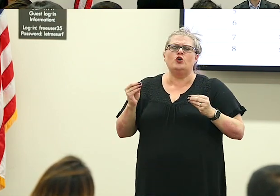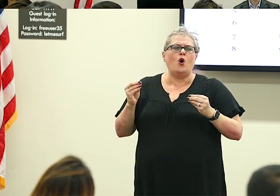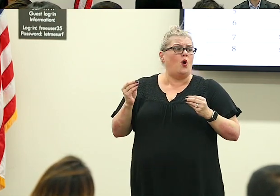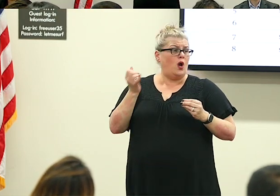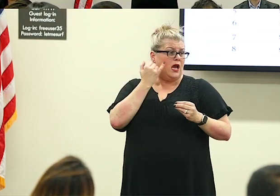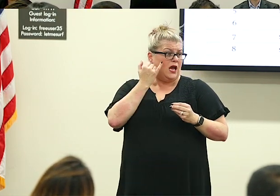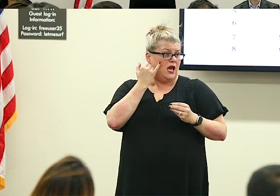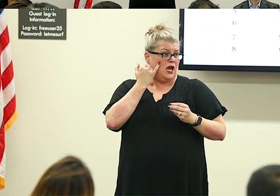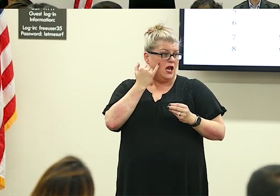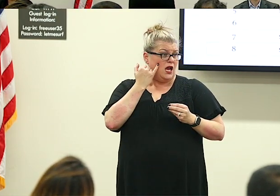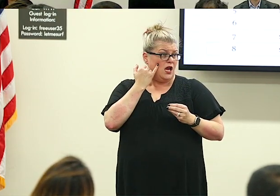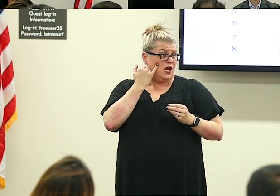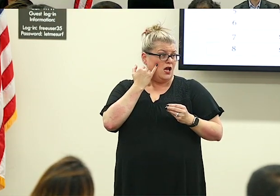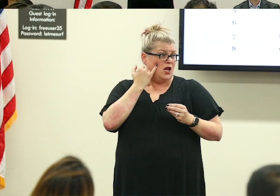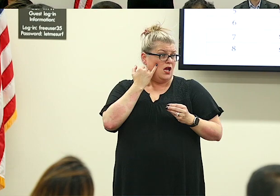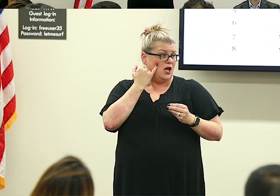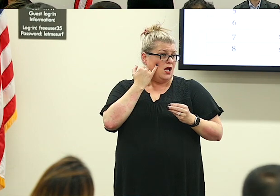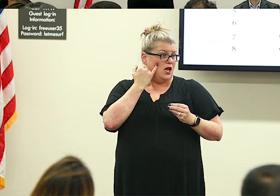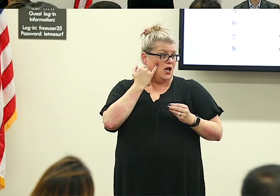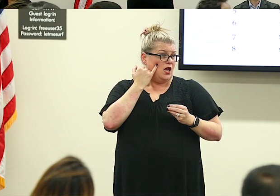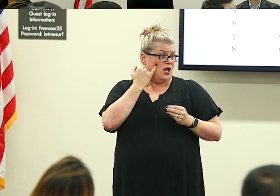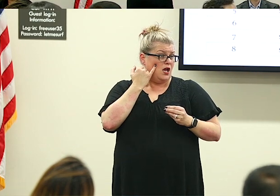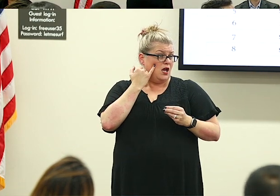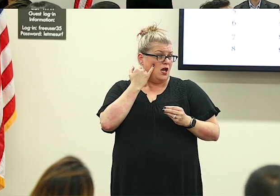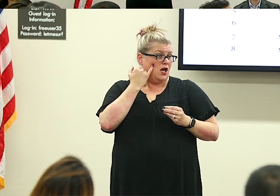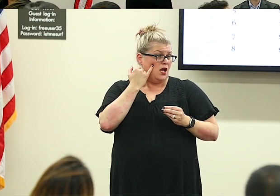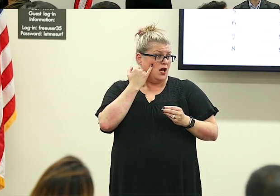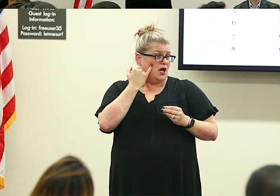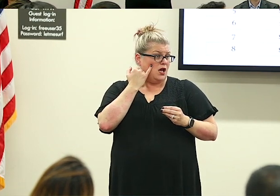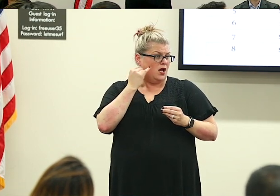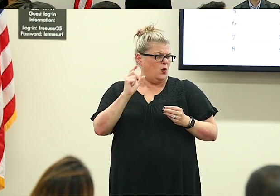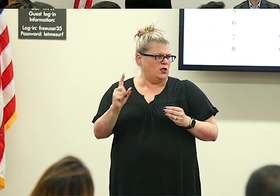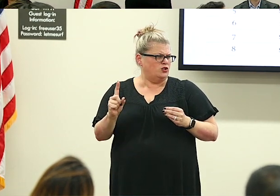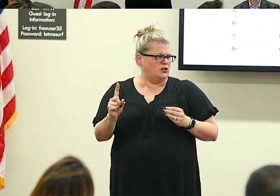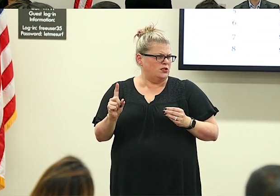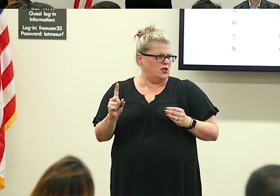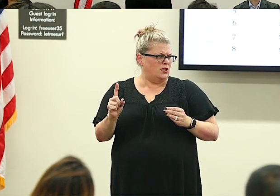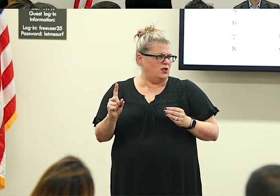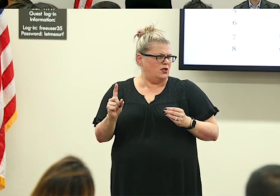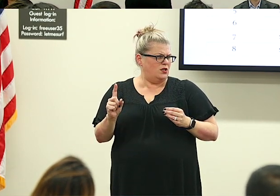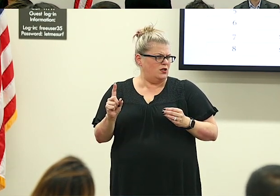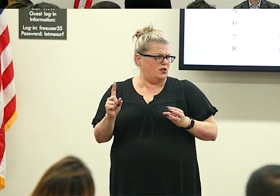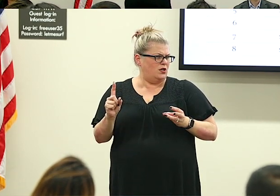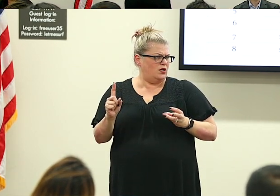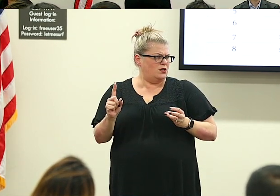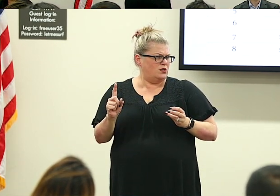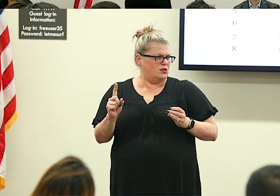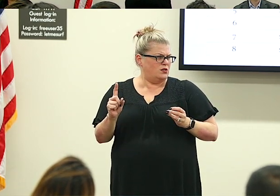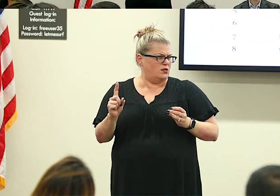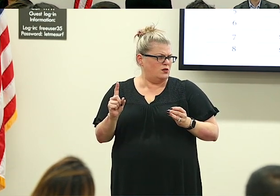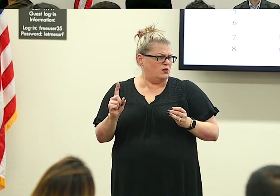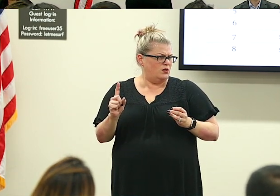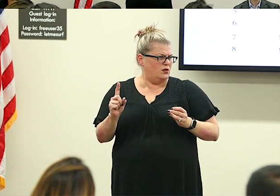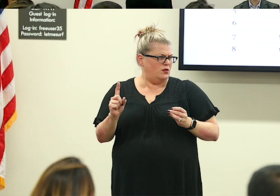and later on my wife wants to buy another house, she can use the first time house buyers opportunity for the other house too? Or not?